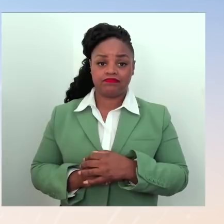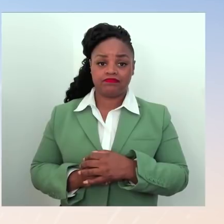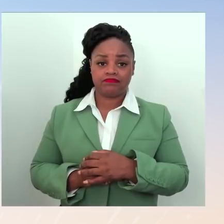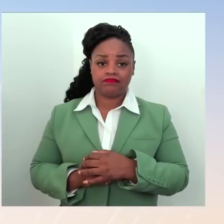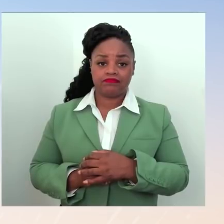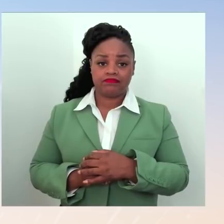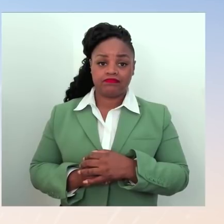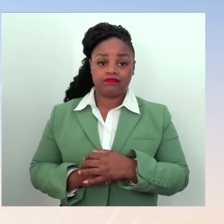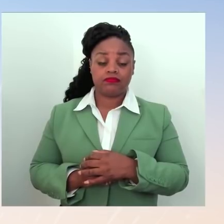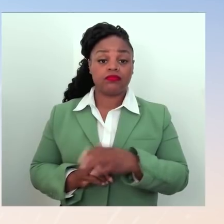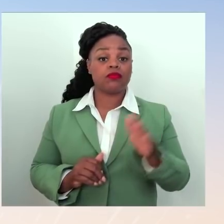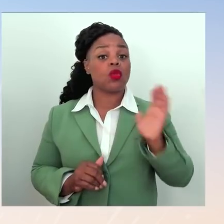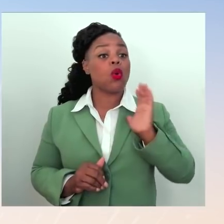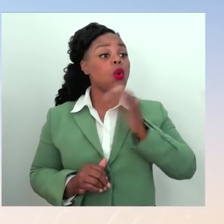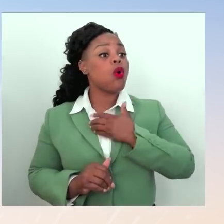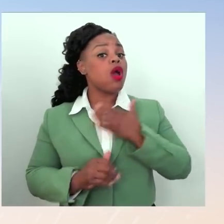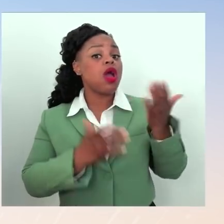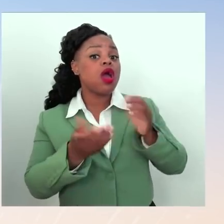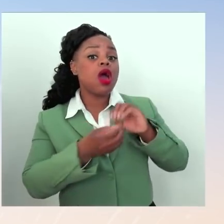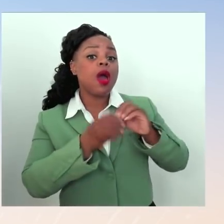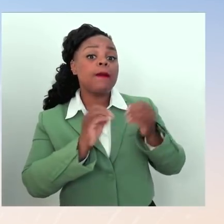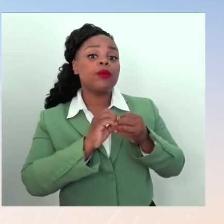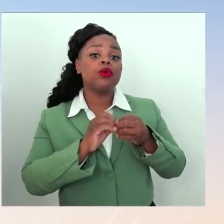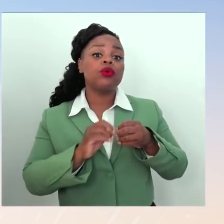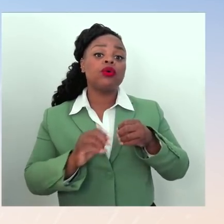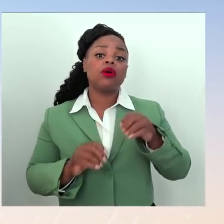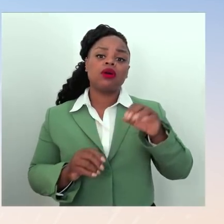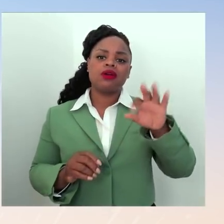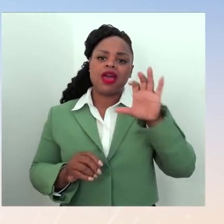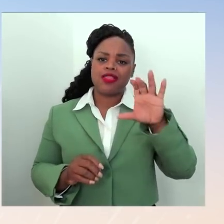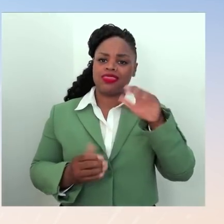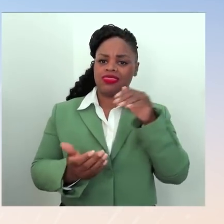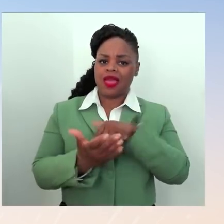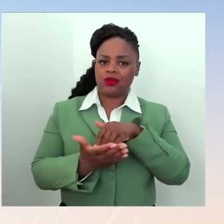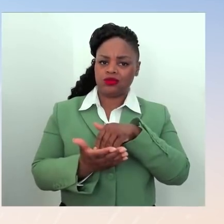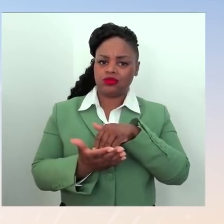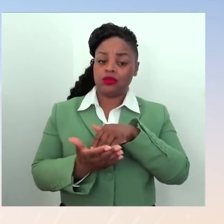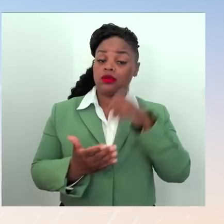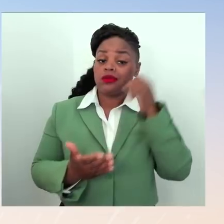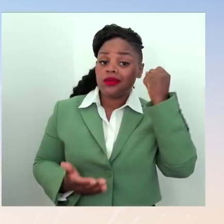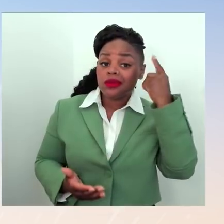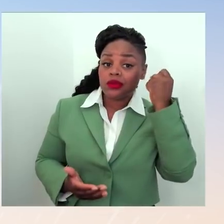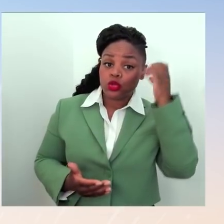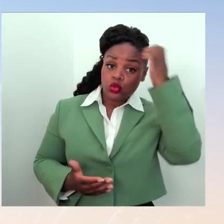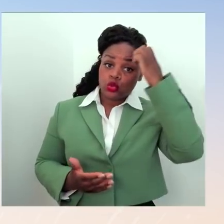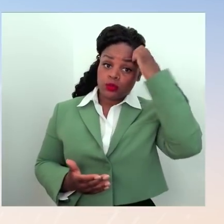The Europeans import about 4.5 million barrels per day of oil.